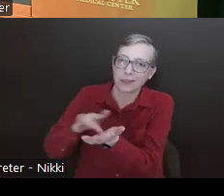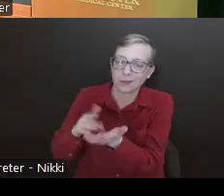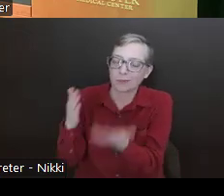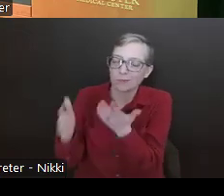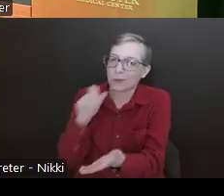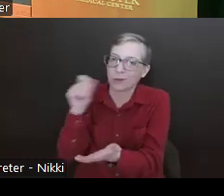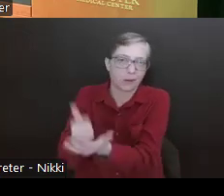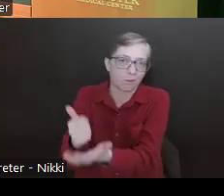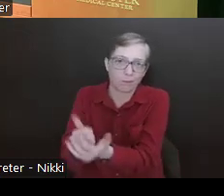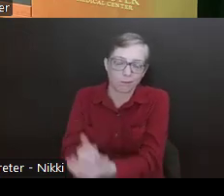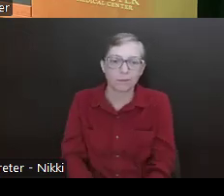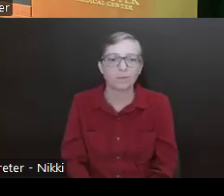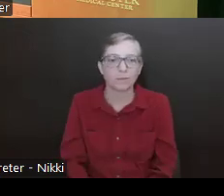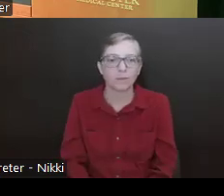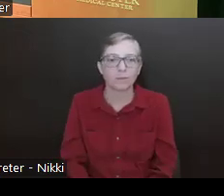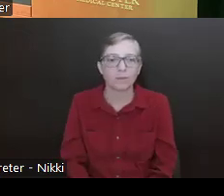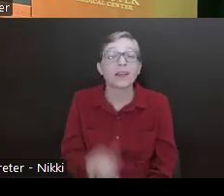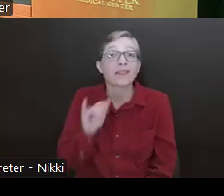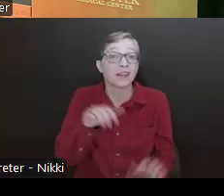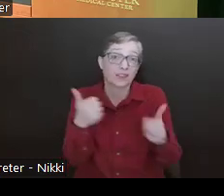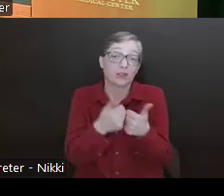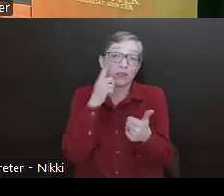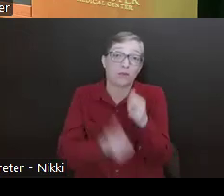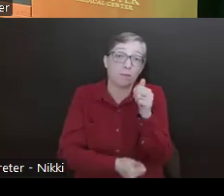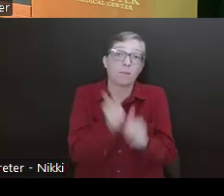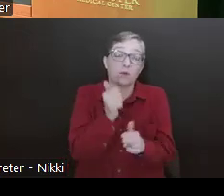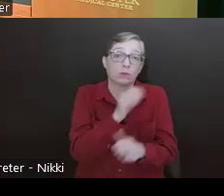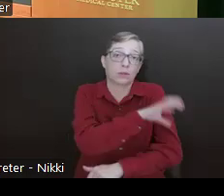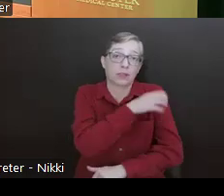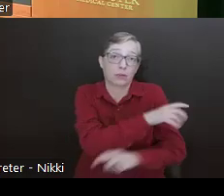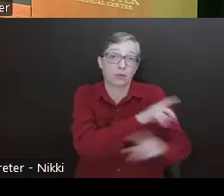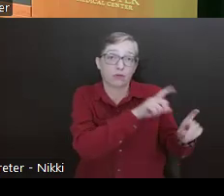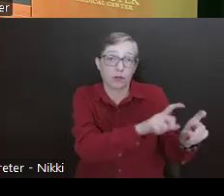for like almost all clinical trials where you're trying to recruit people and get enough people for